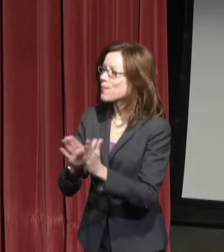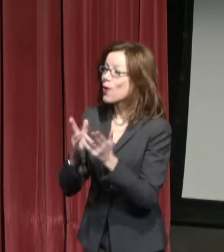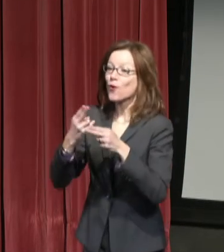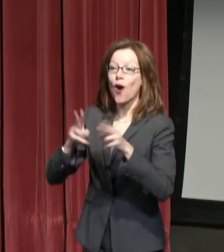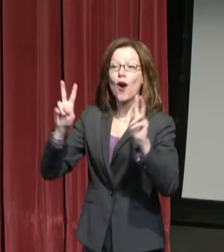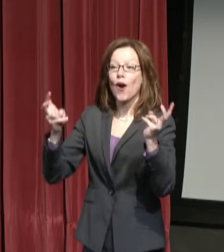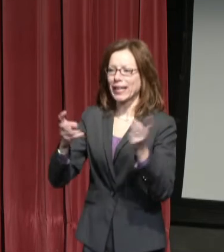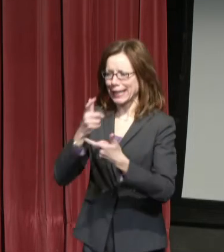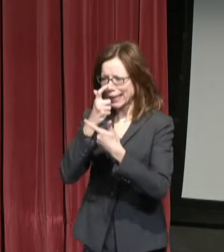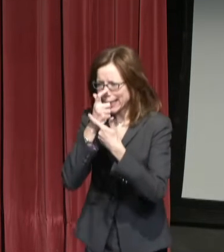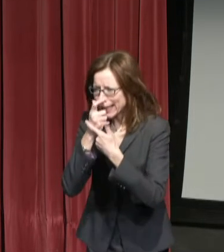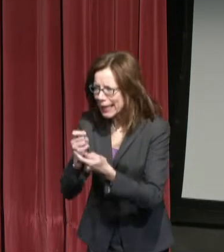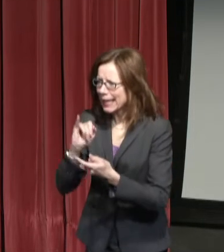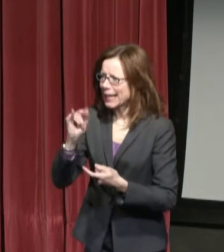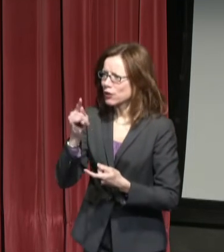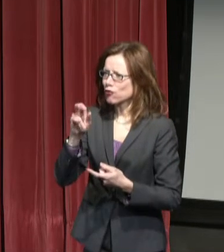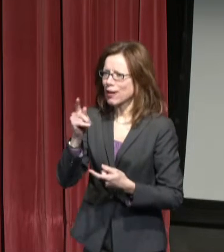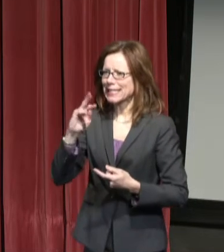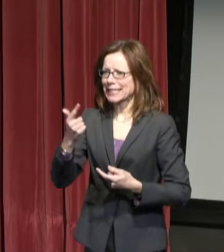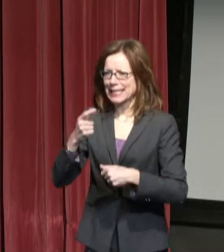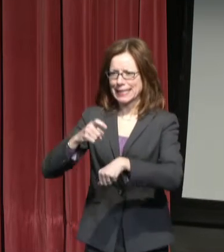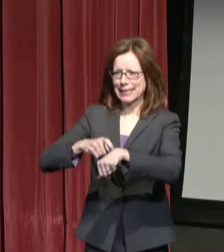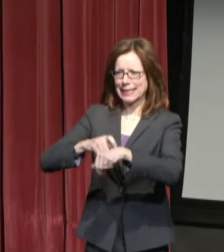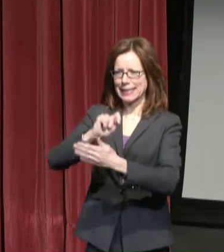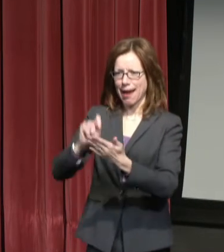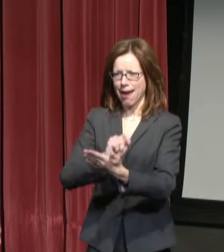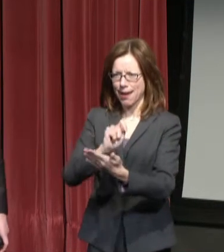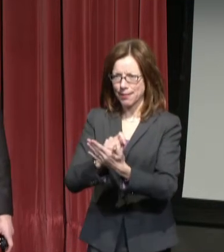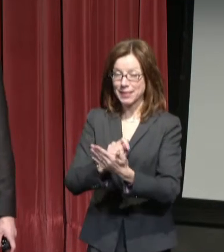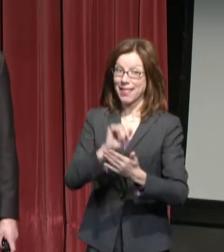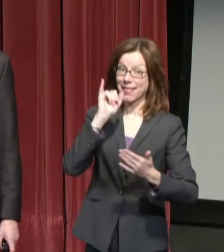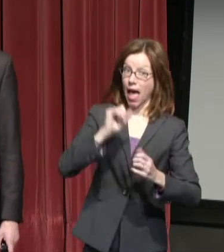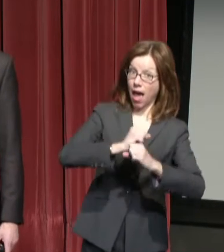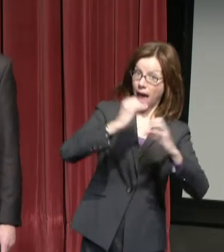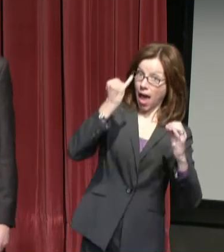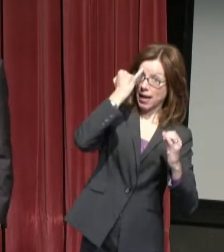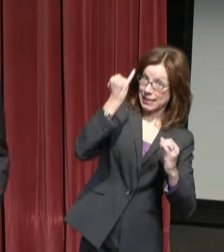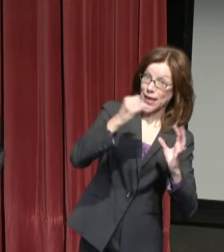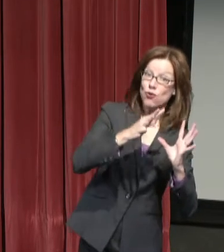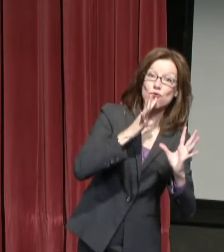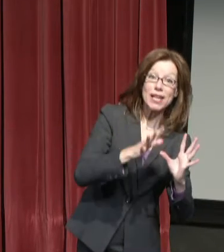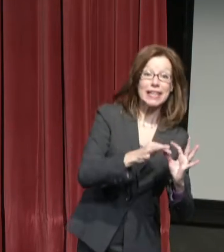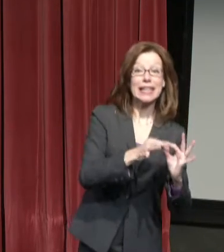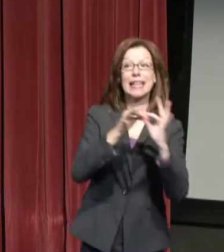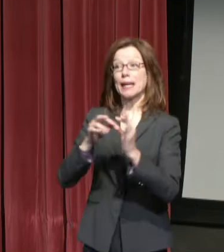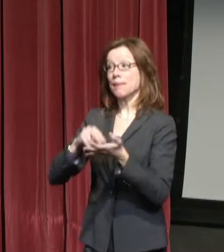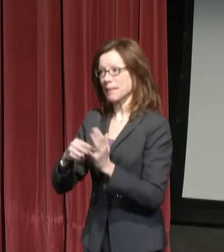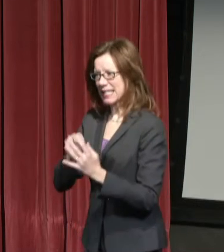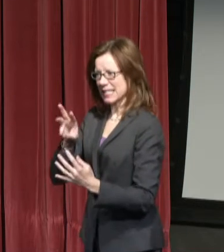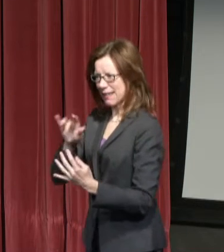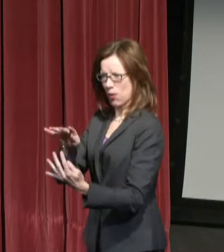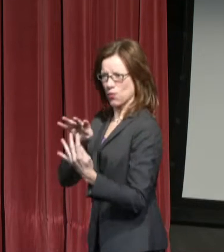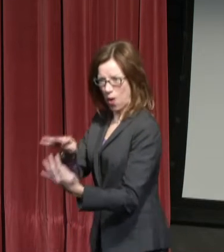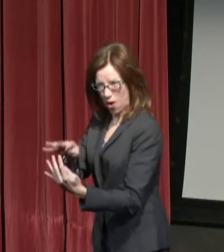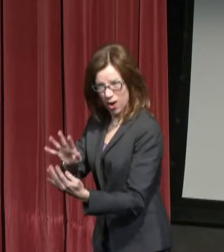He used it as a euphemism for civil war. I use it for a euphemism for, right now we are pushing the earth